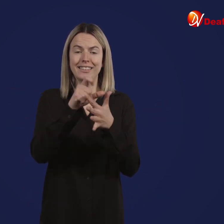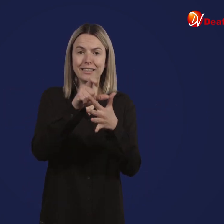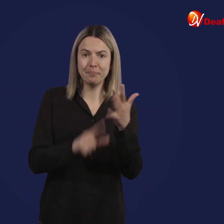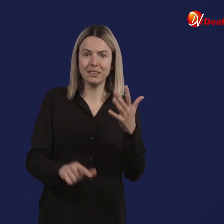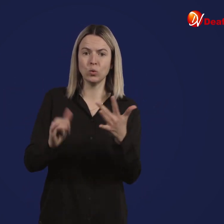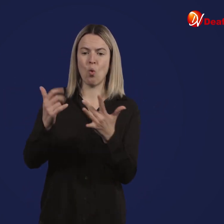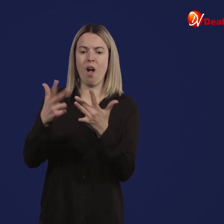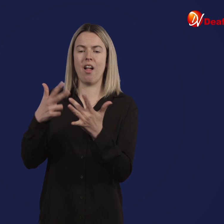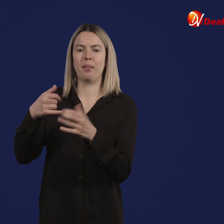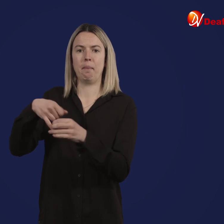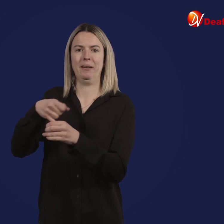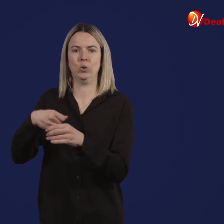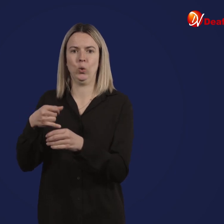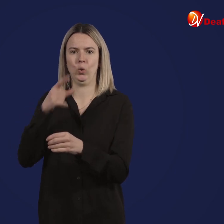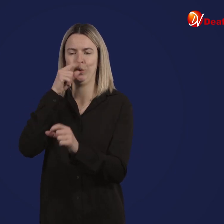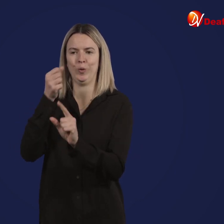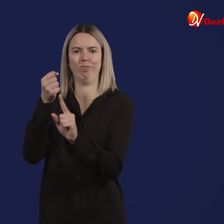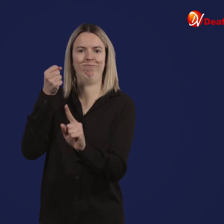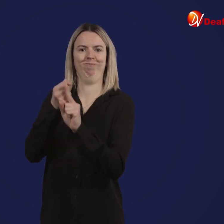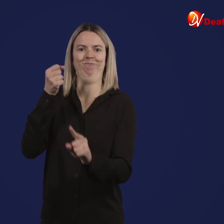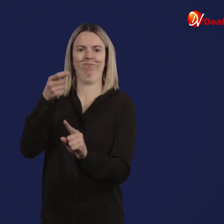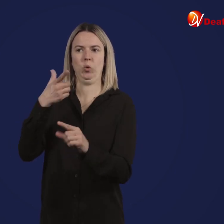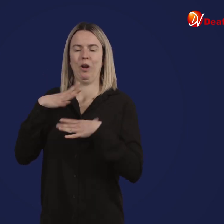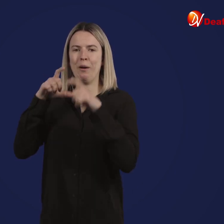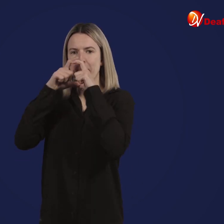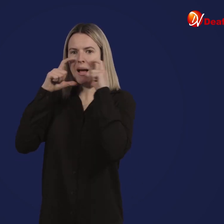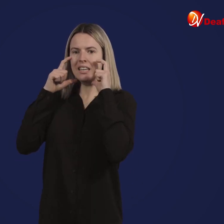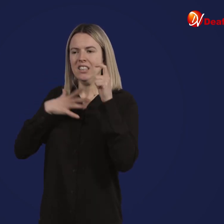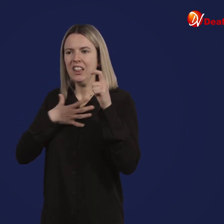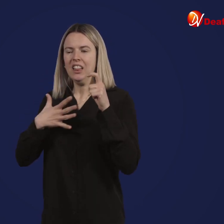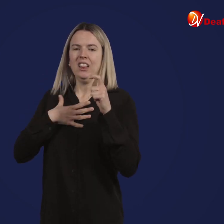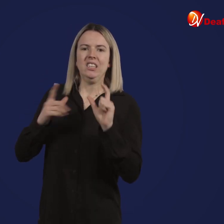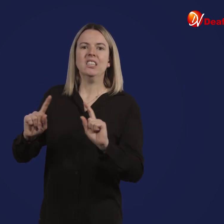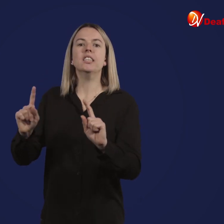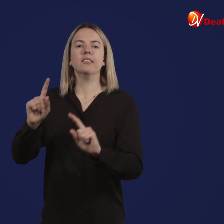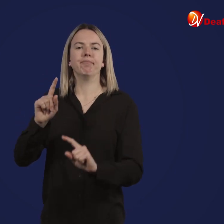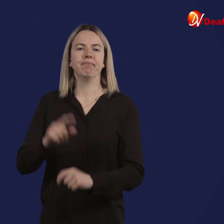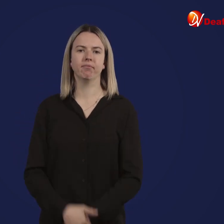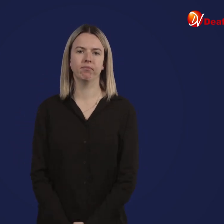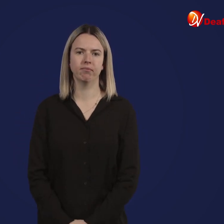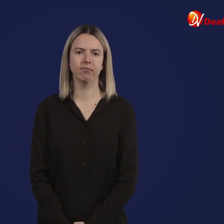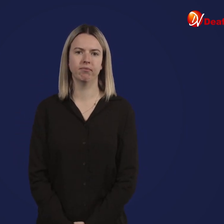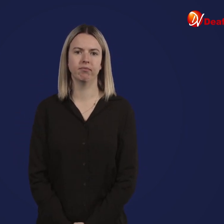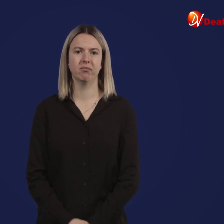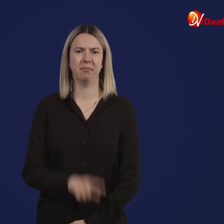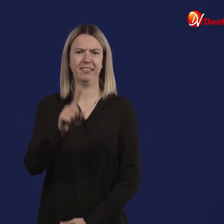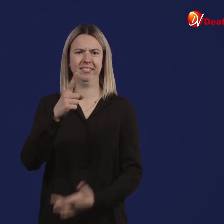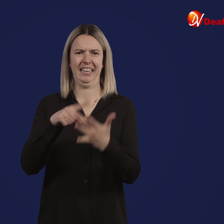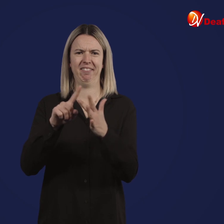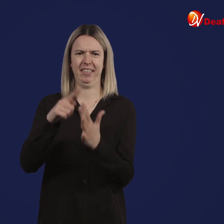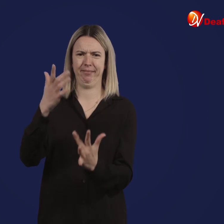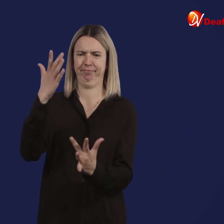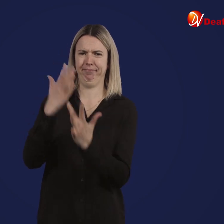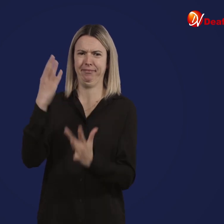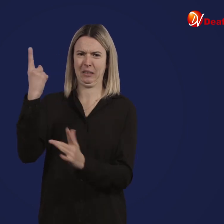If you are treated badly by someone or a business due to your disability or medical condition and not wearing a face mask, that is unlawful discrimination.